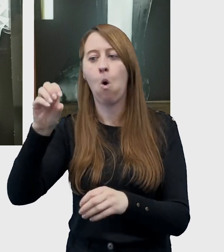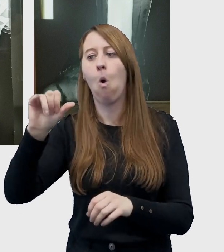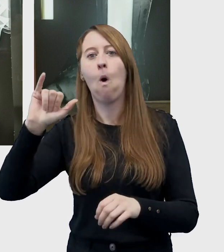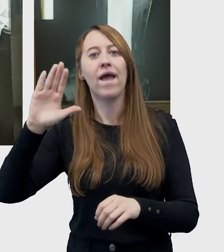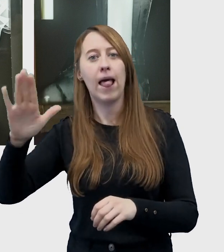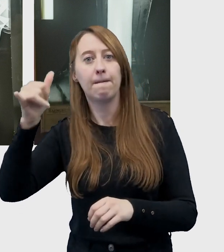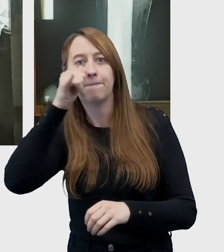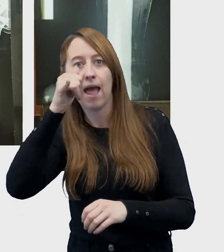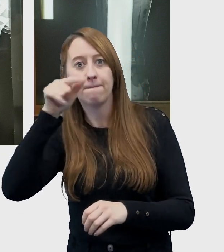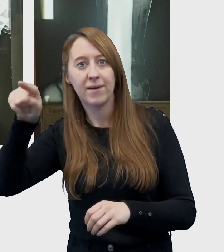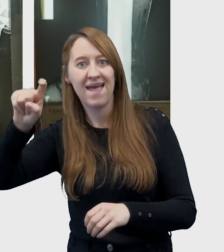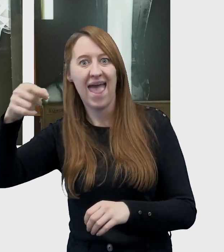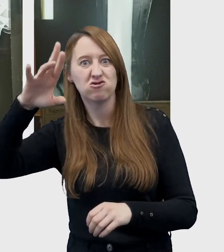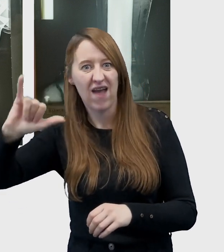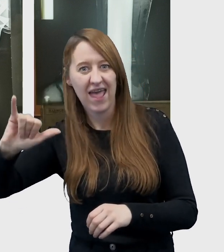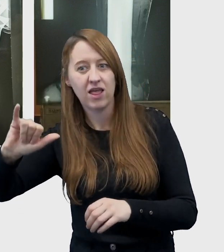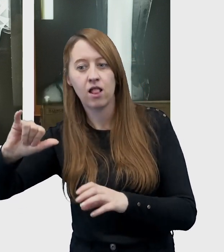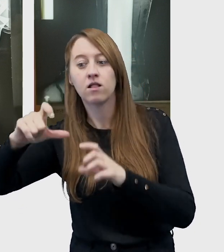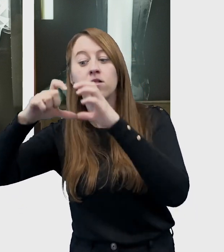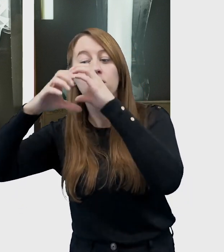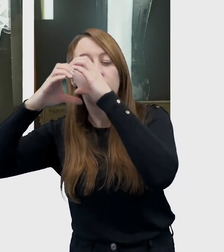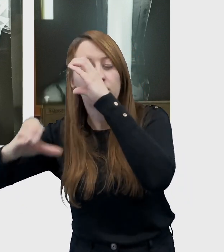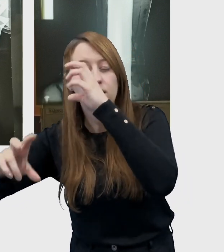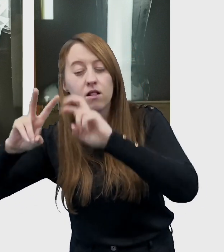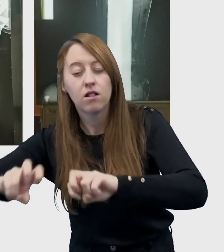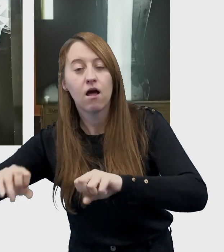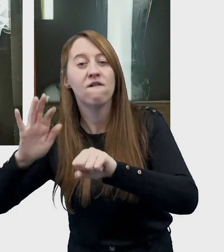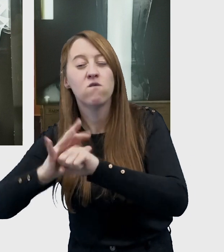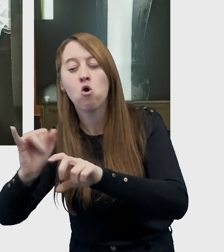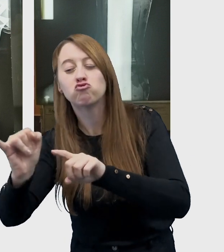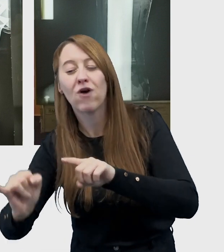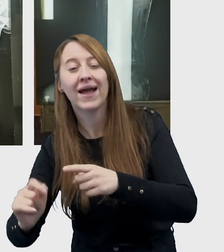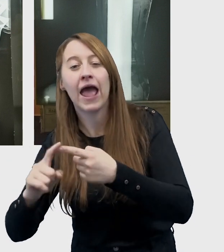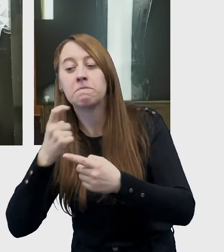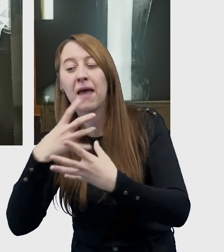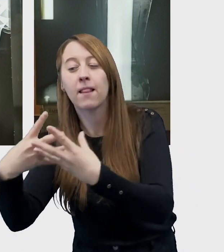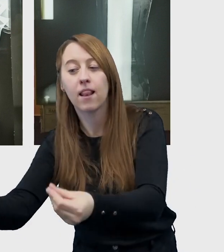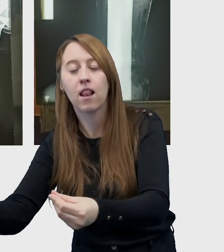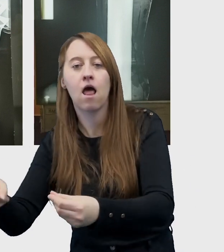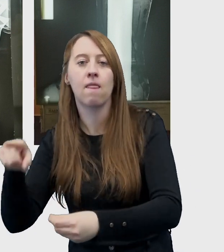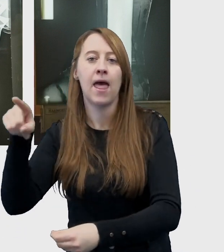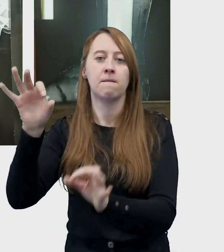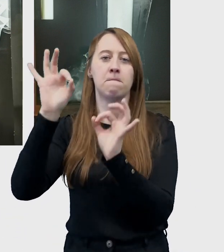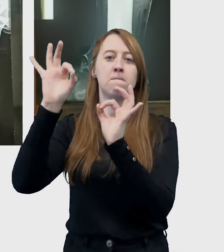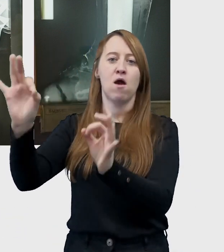for cracks and deterioration of metal work. So they were the perfect people to come and have a look, take